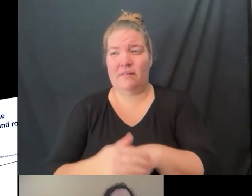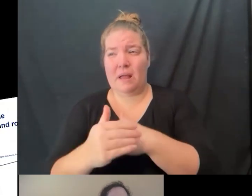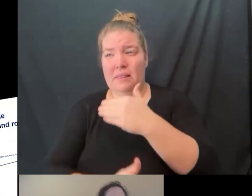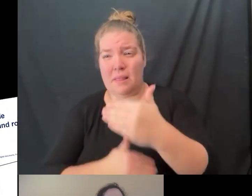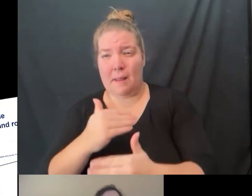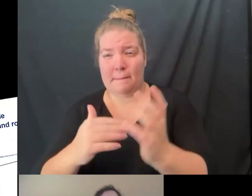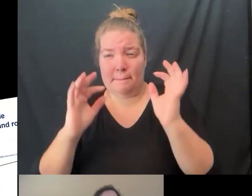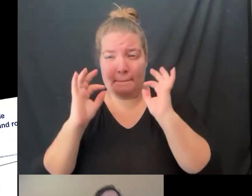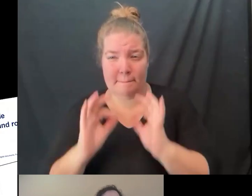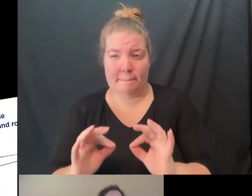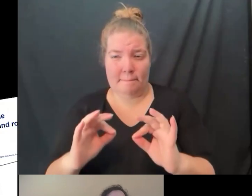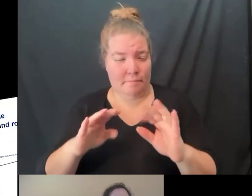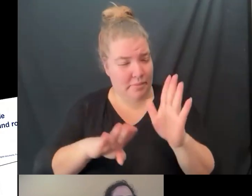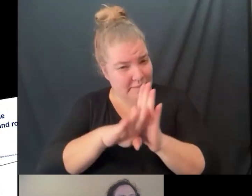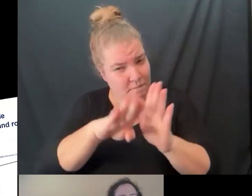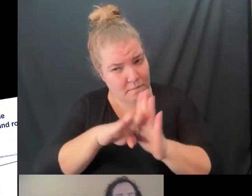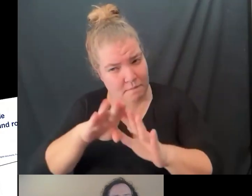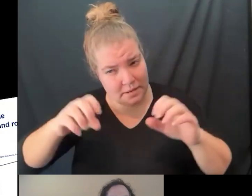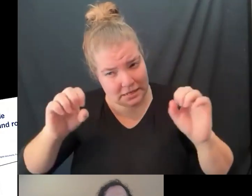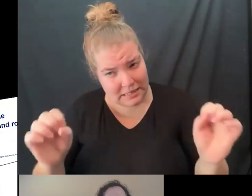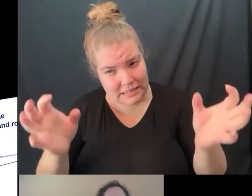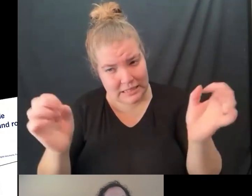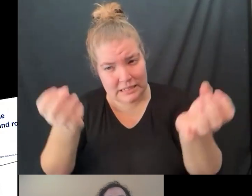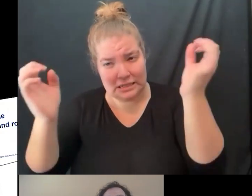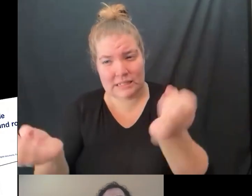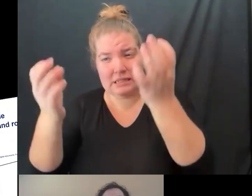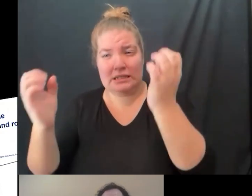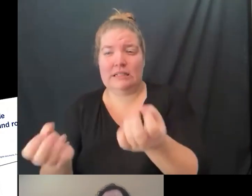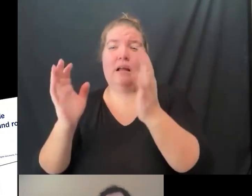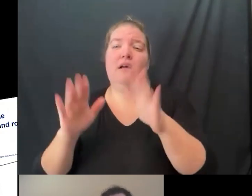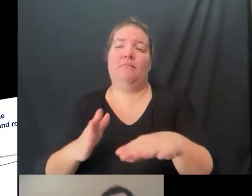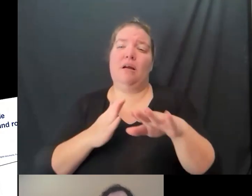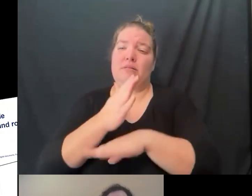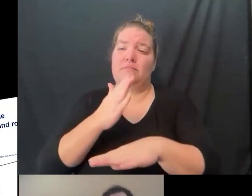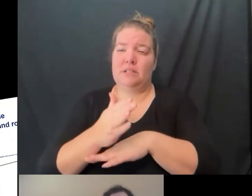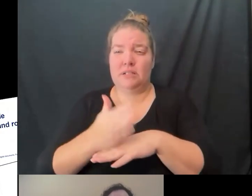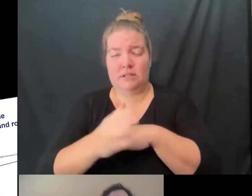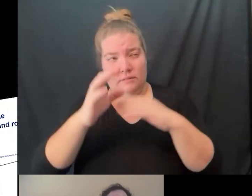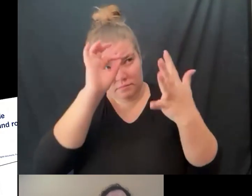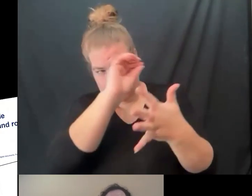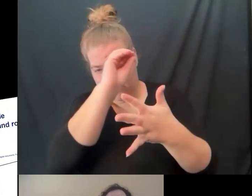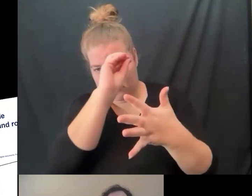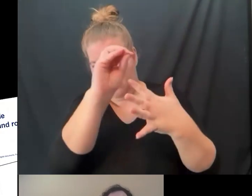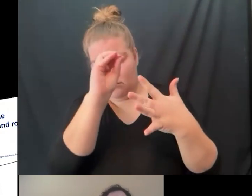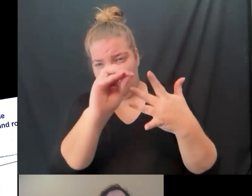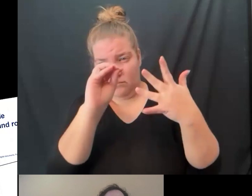The benefit of building accessibility in every step of the way. it means people of all abilities can also be involved.